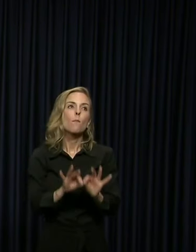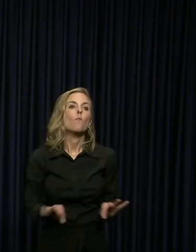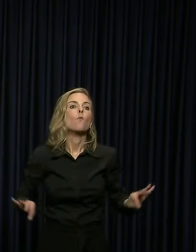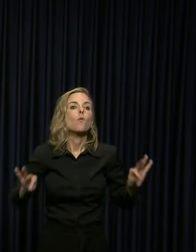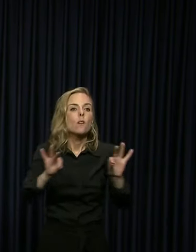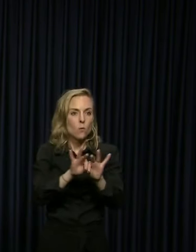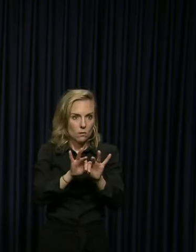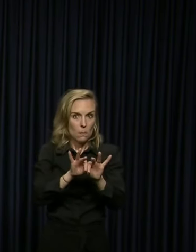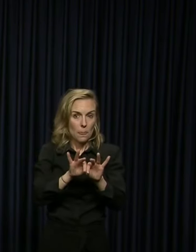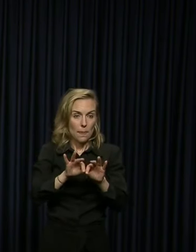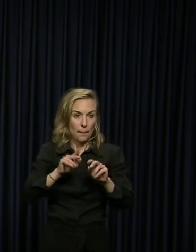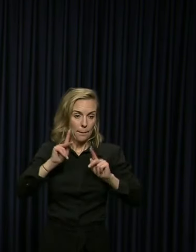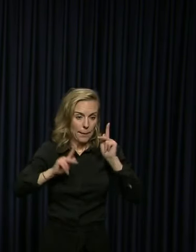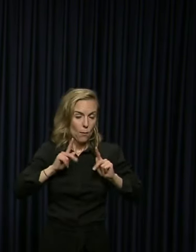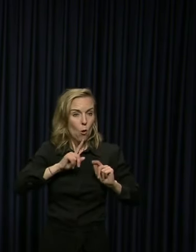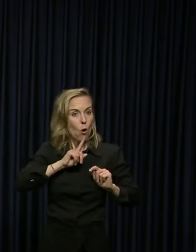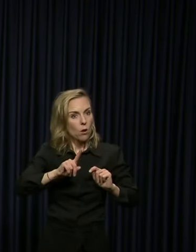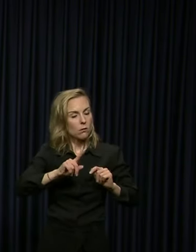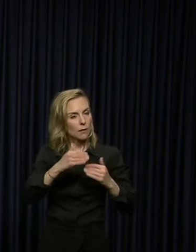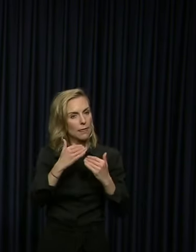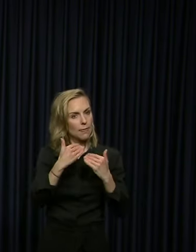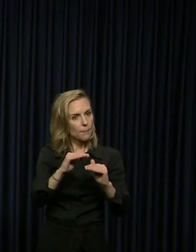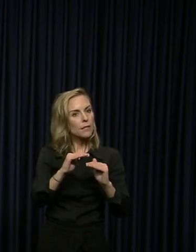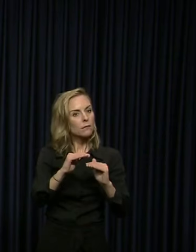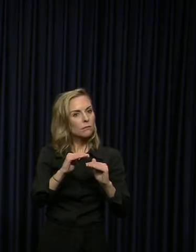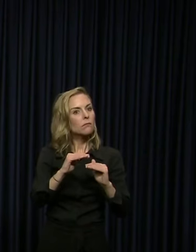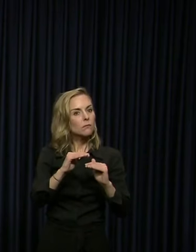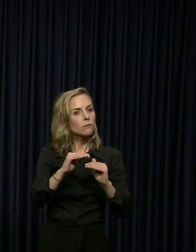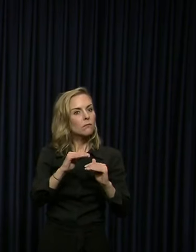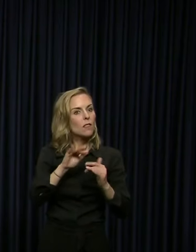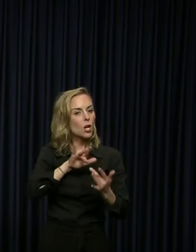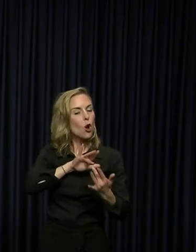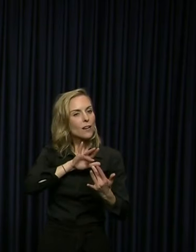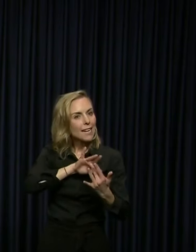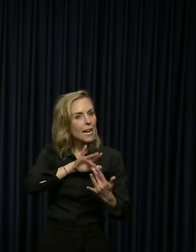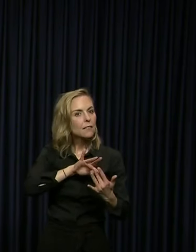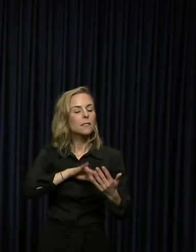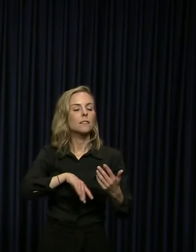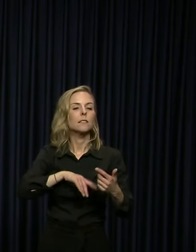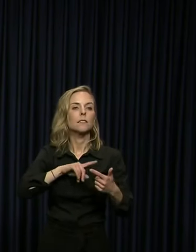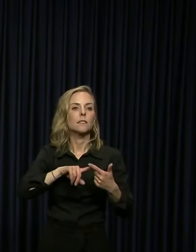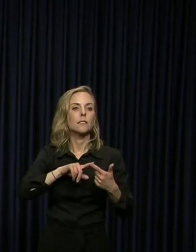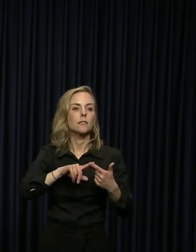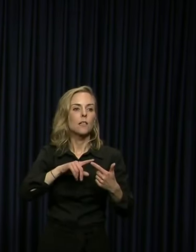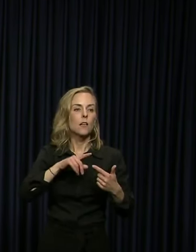FEELING. AND HE USED WORDS LIKE ANXIOUS